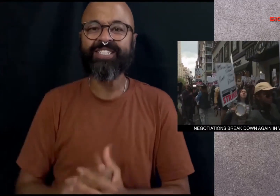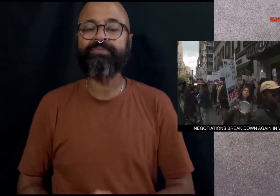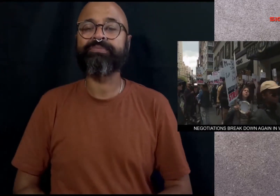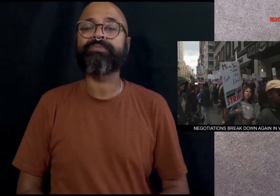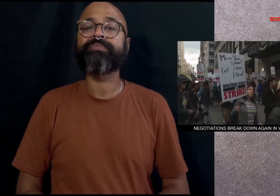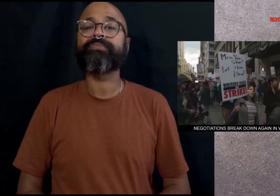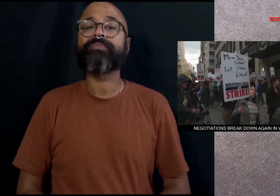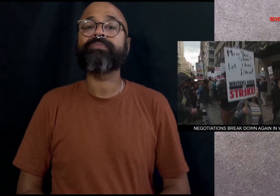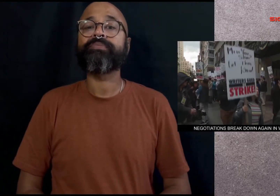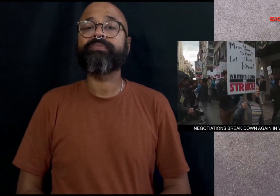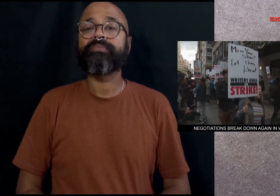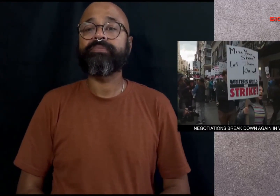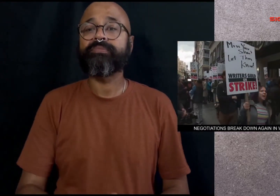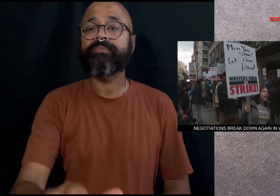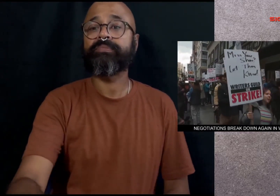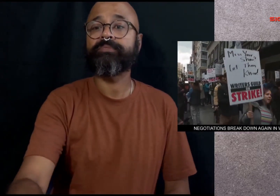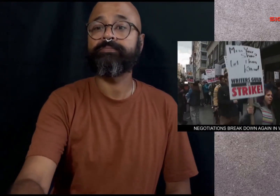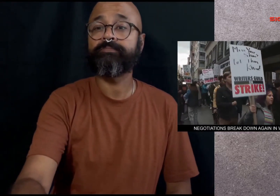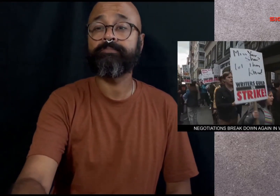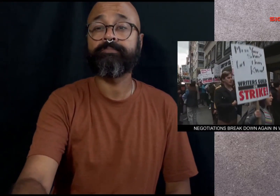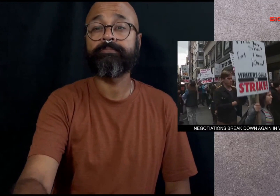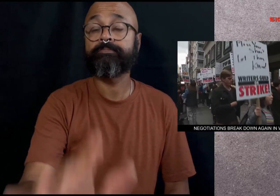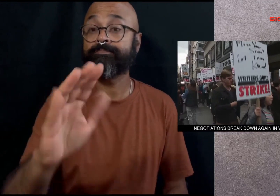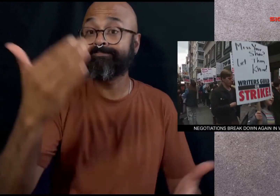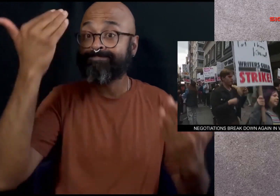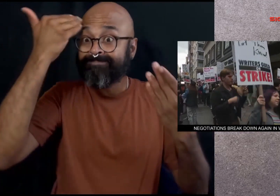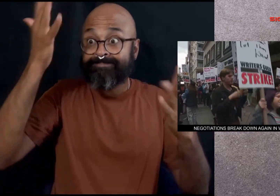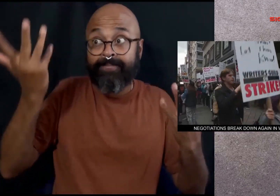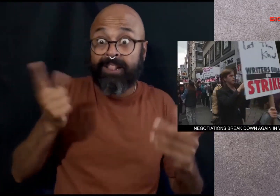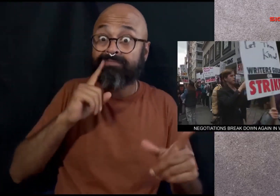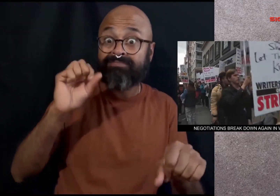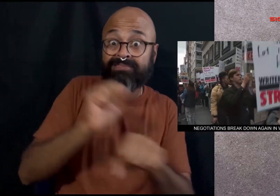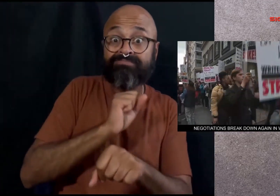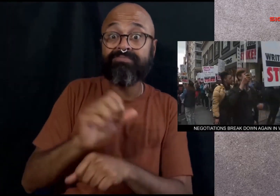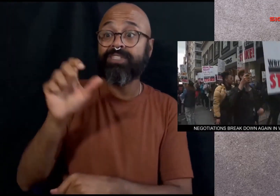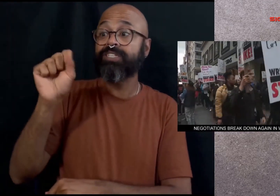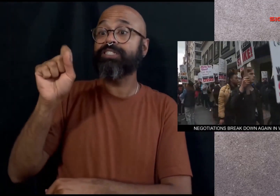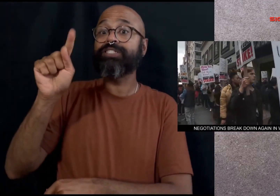last month, the Screen Actor's Guild also went on strike. It's not known if the studio